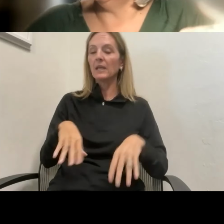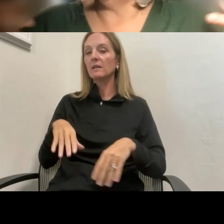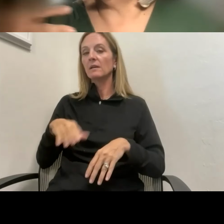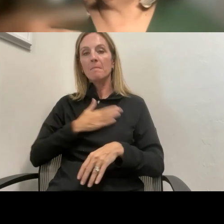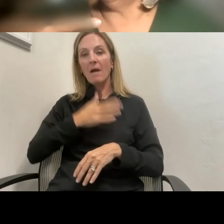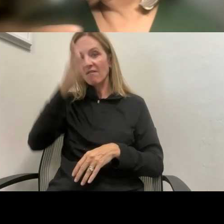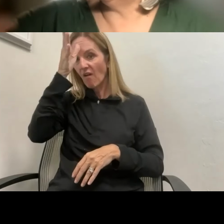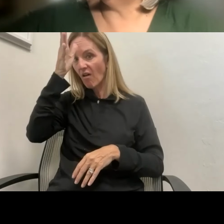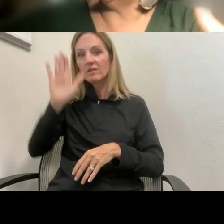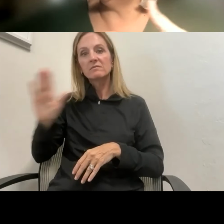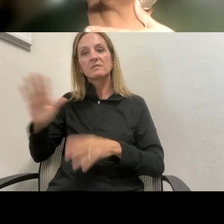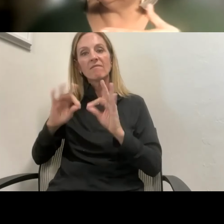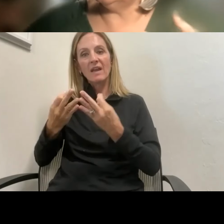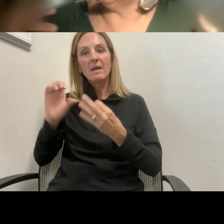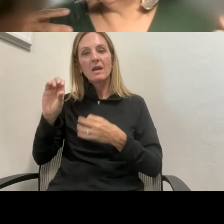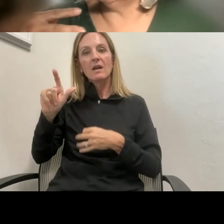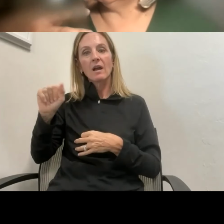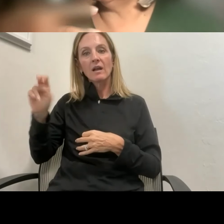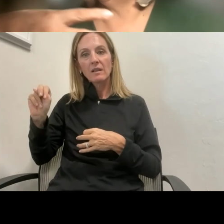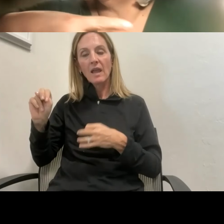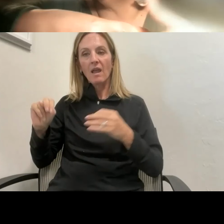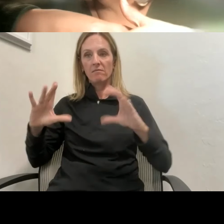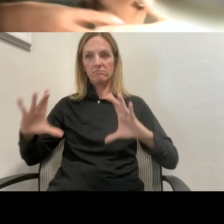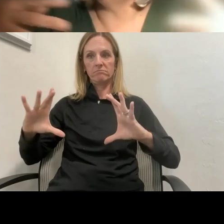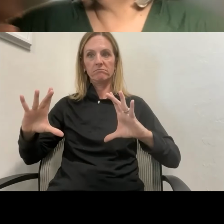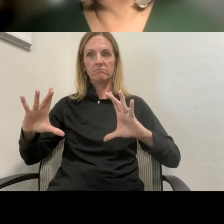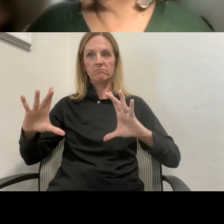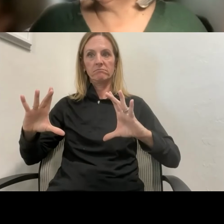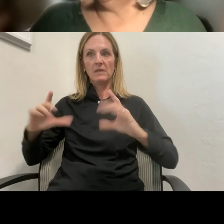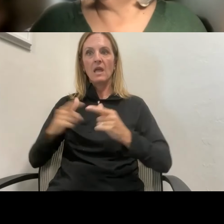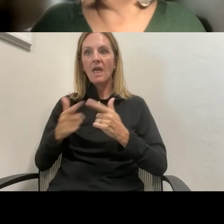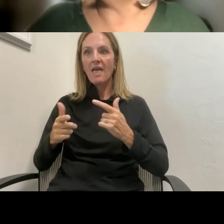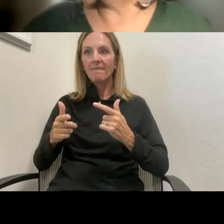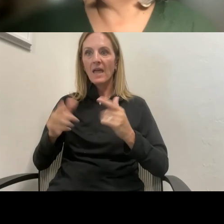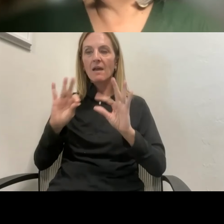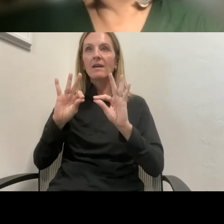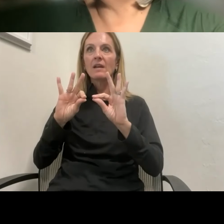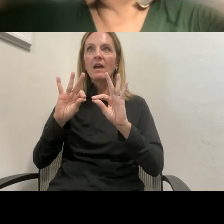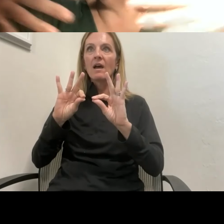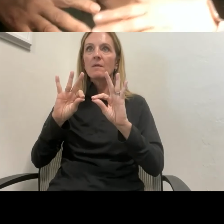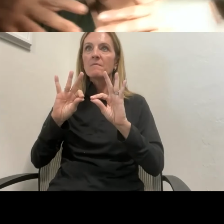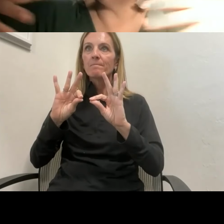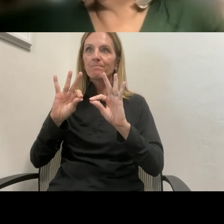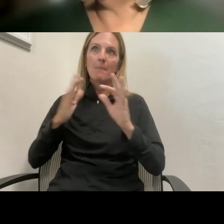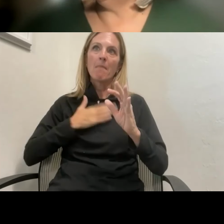There's our family and friends, our larger circle, then there's my village my community where I live